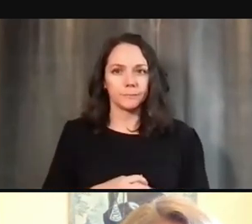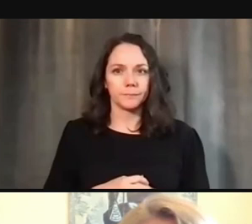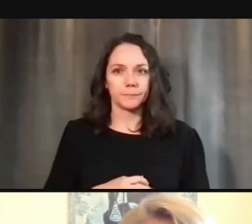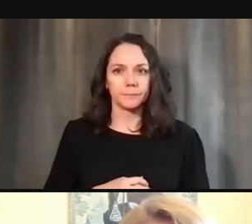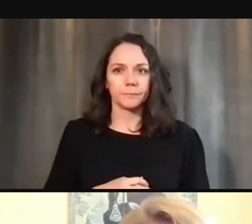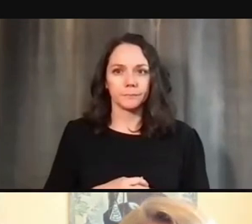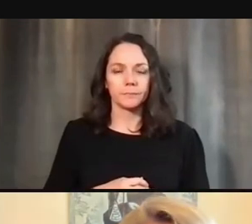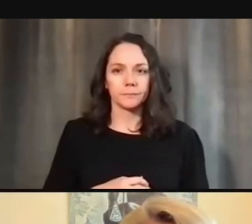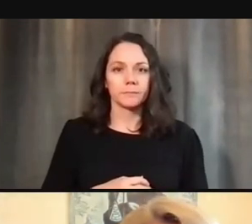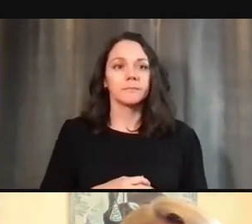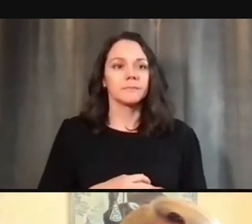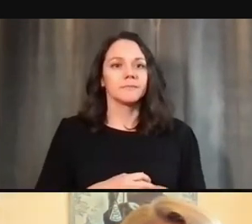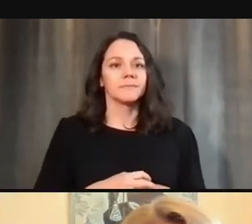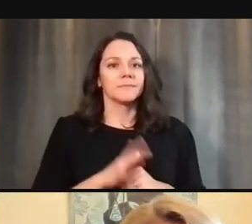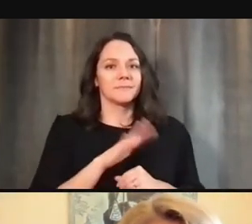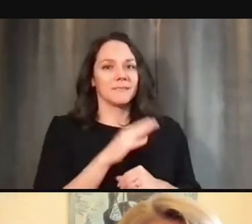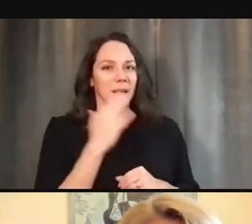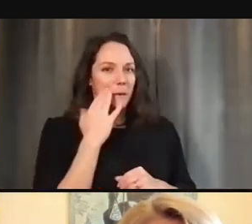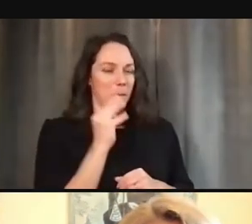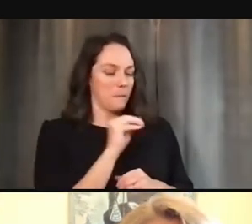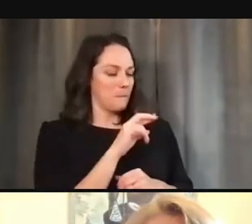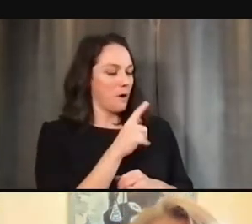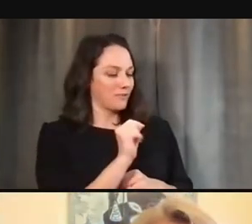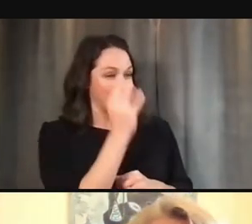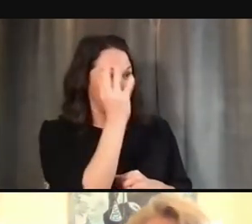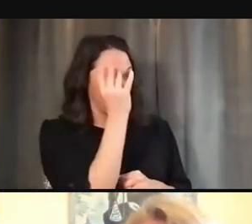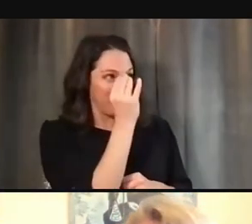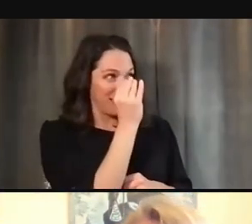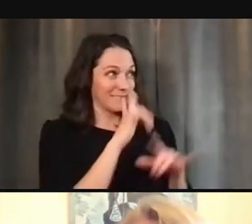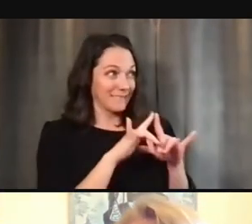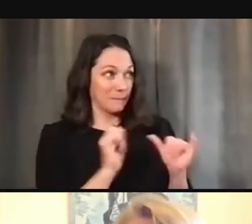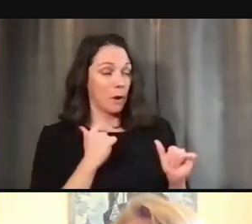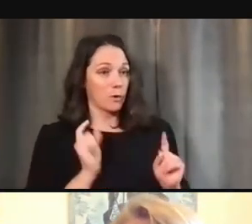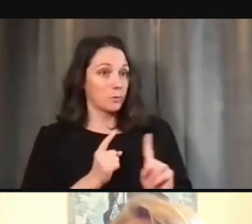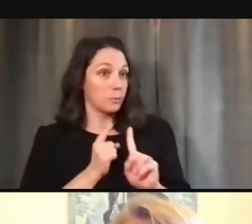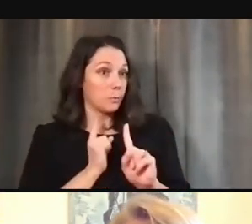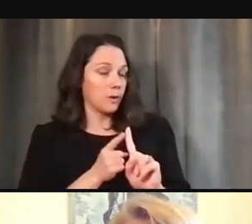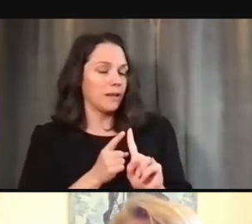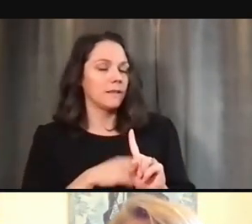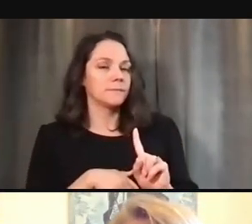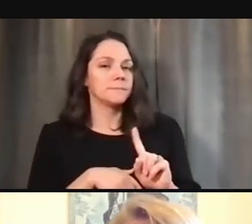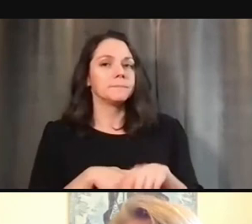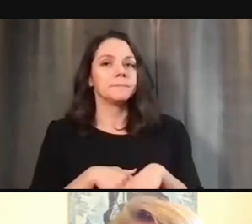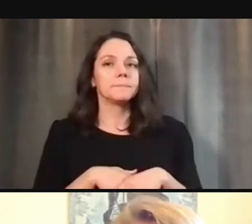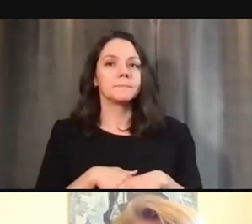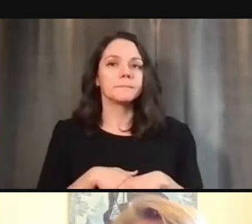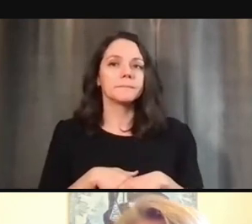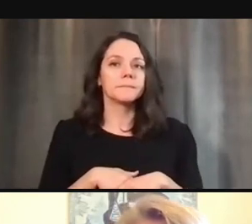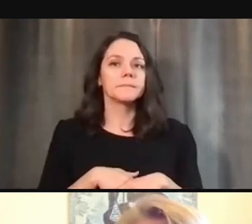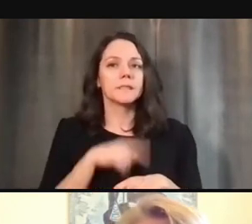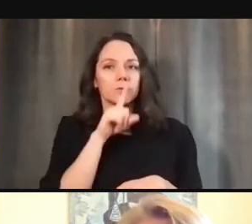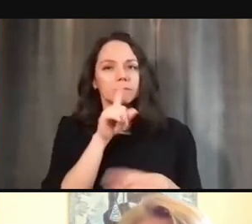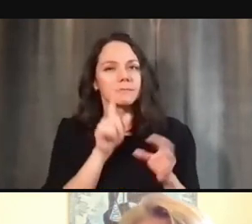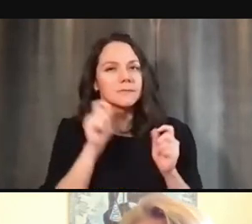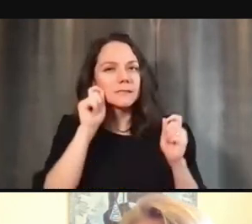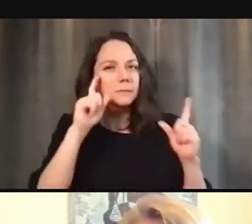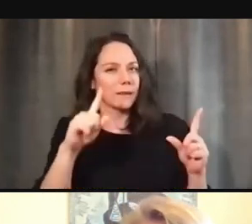While Margaret is thinking about how she wants to answer that, also point out that I think it surprises me not at all Yolanda